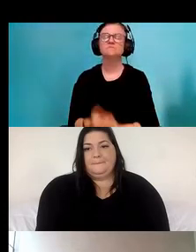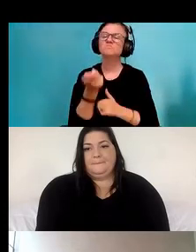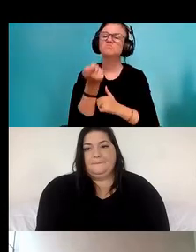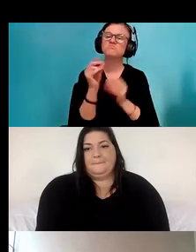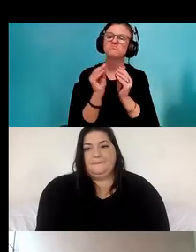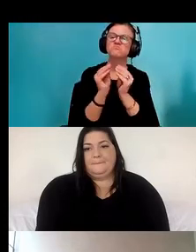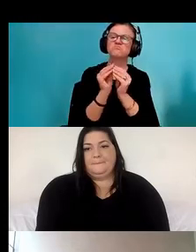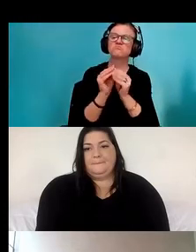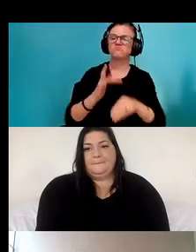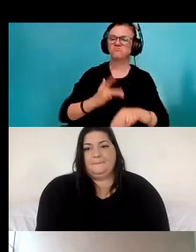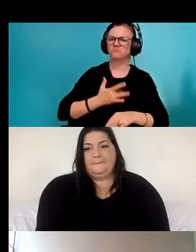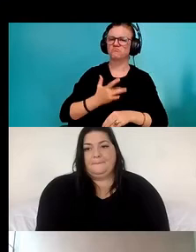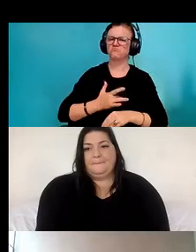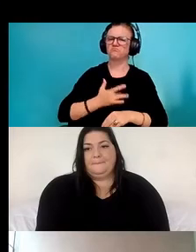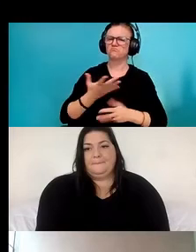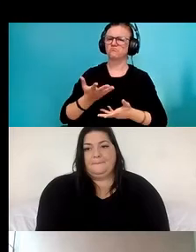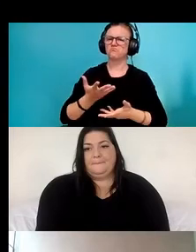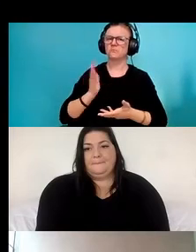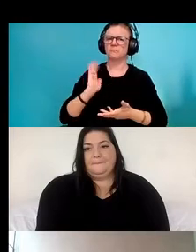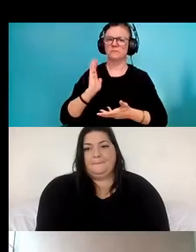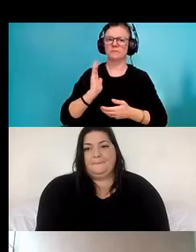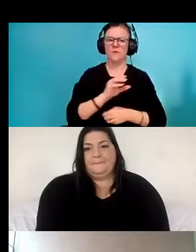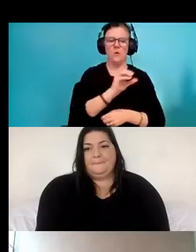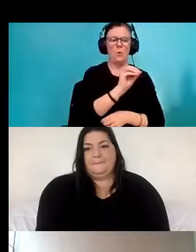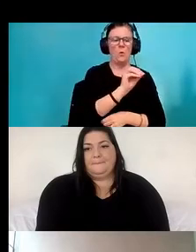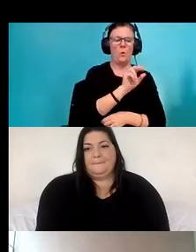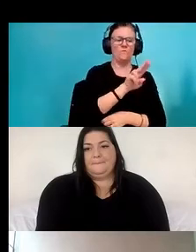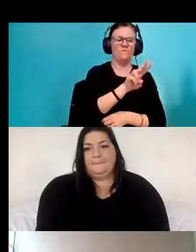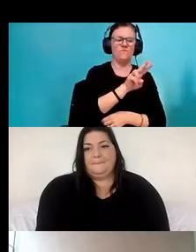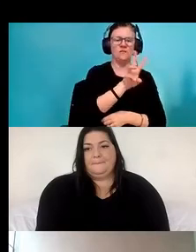of a sense of the mission of both OVW